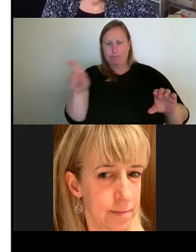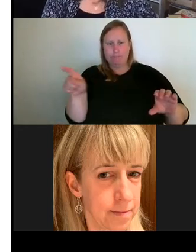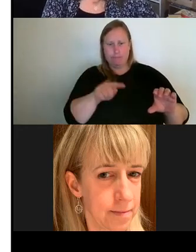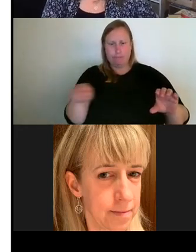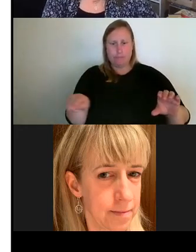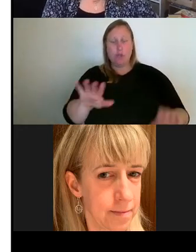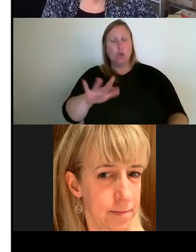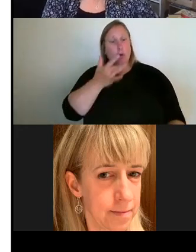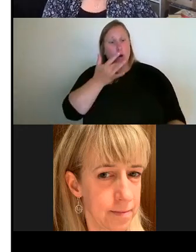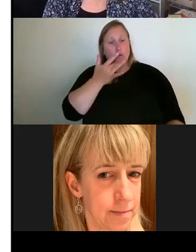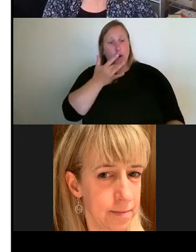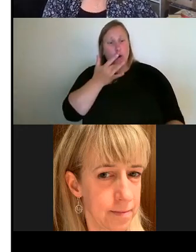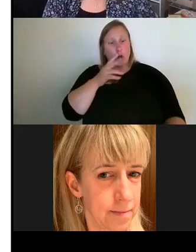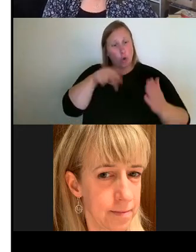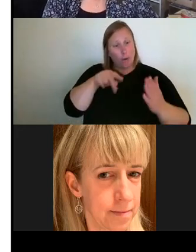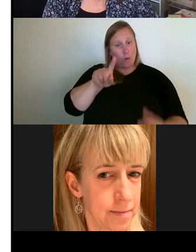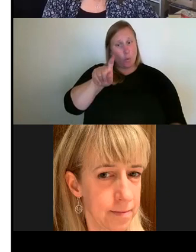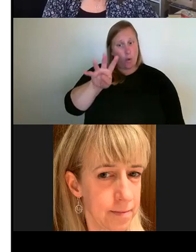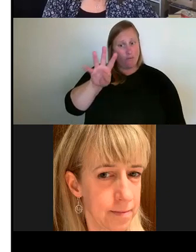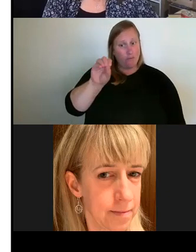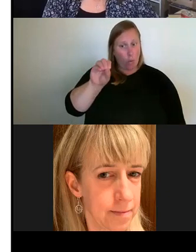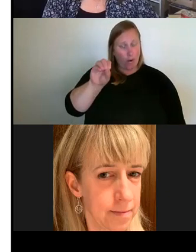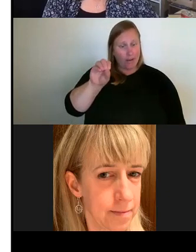to read 140 characters wide by putting in a one